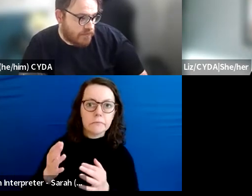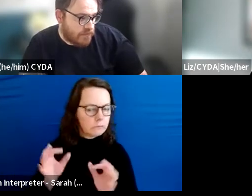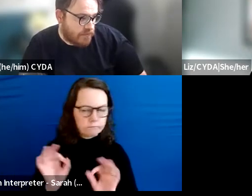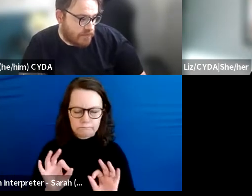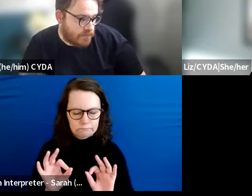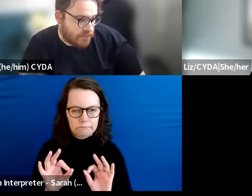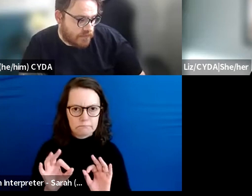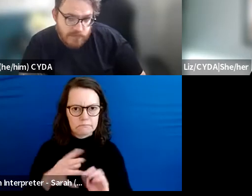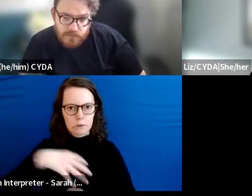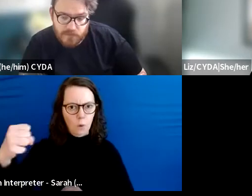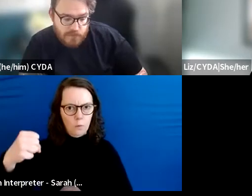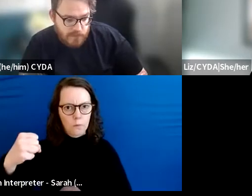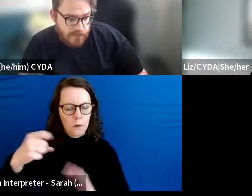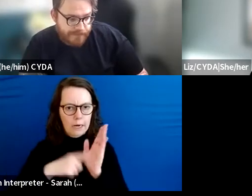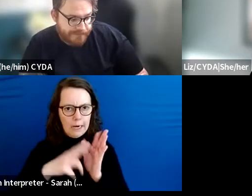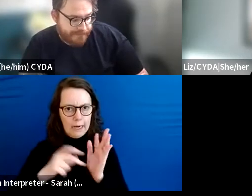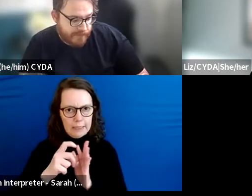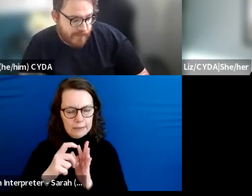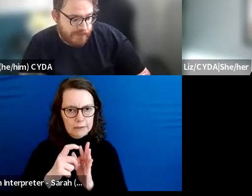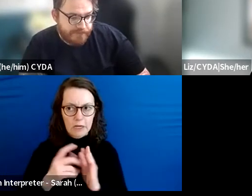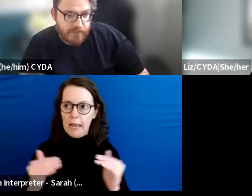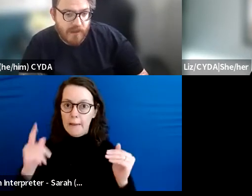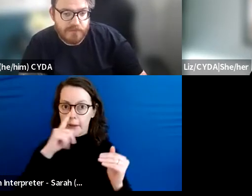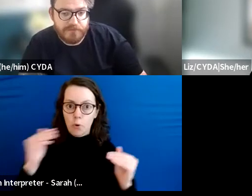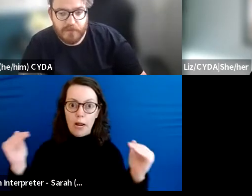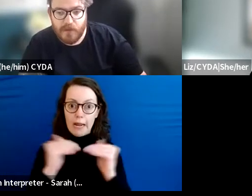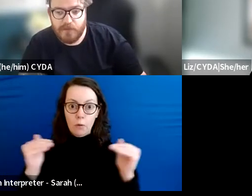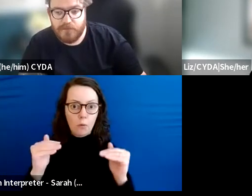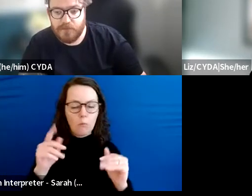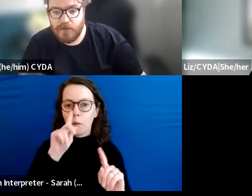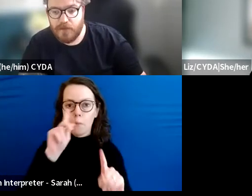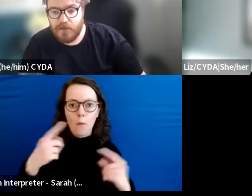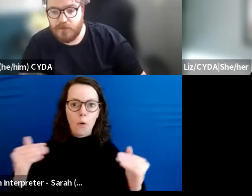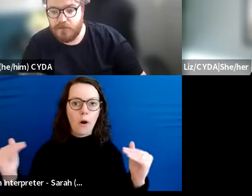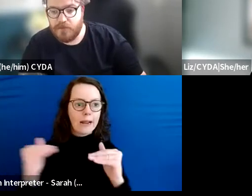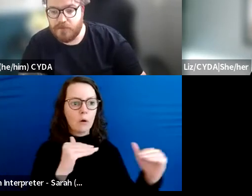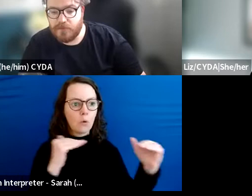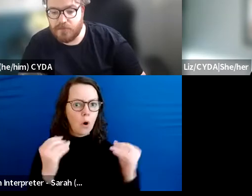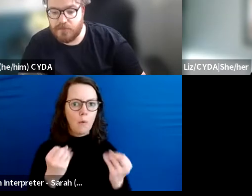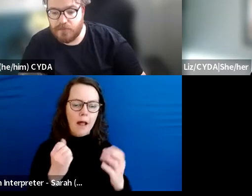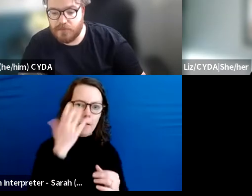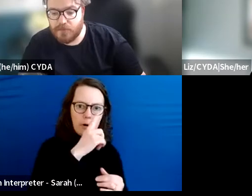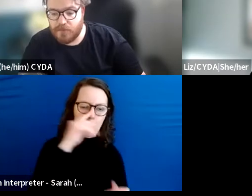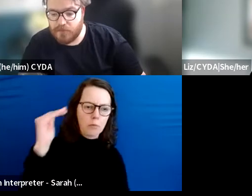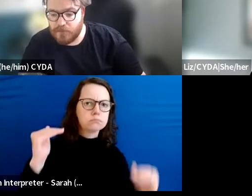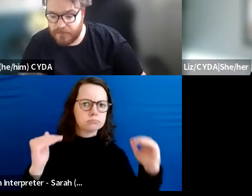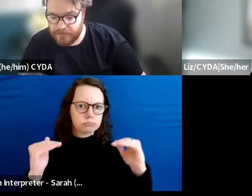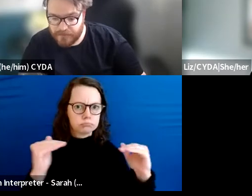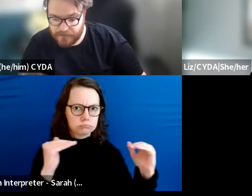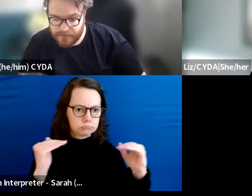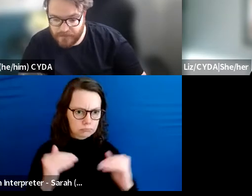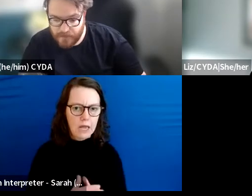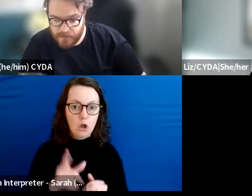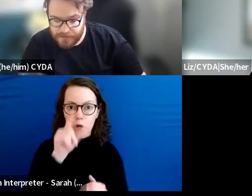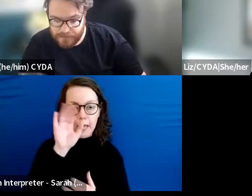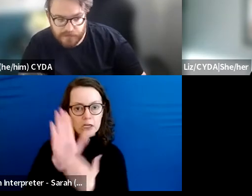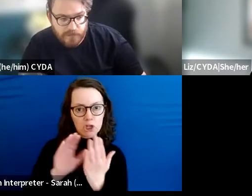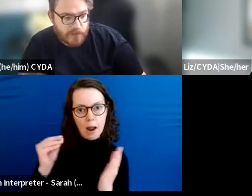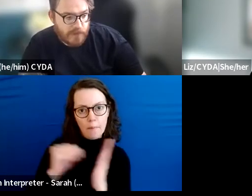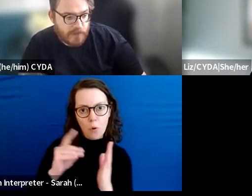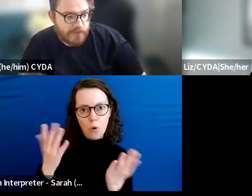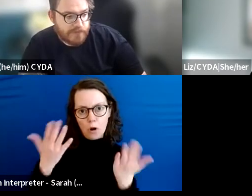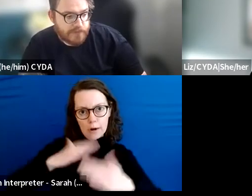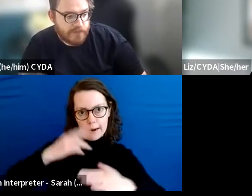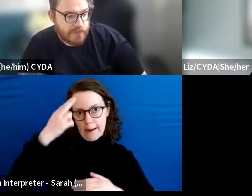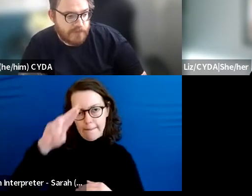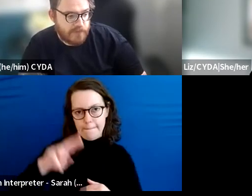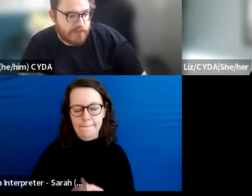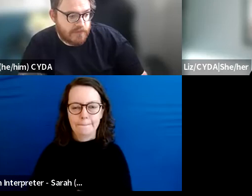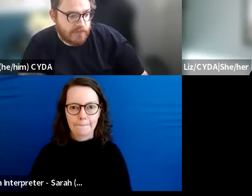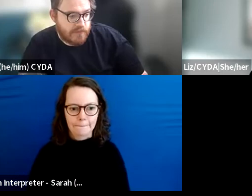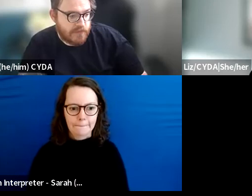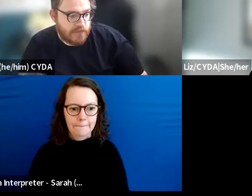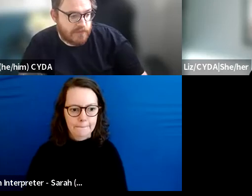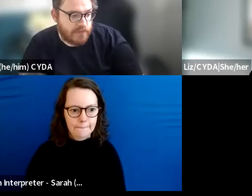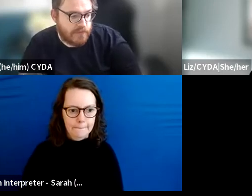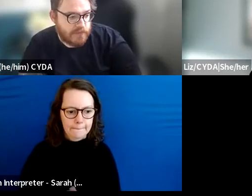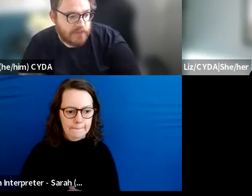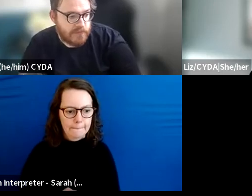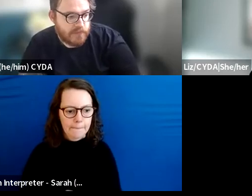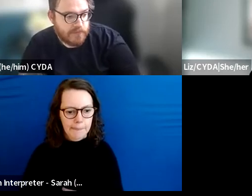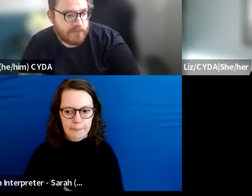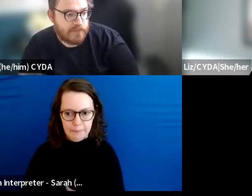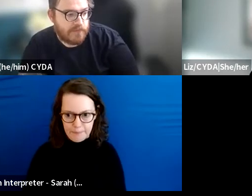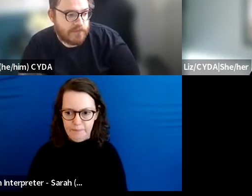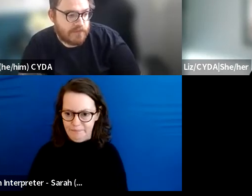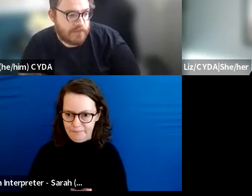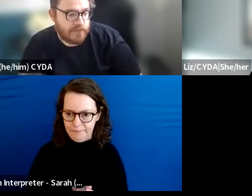We also want to acknowledge that there's no justice without First Nations justice. I'd like to encourage everyone watching to pop in the chat what lenses on the phone.